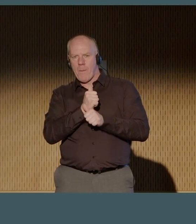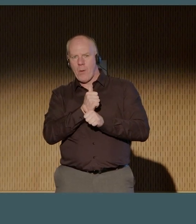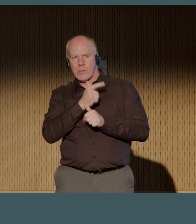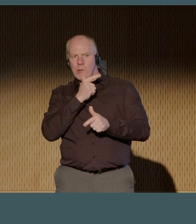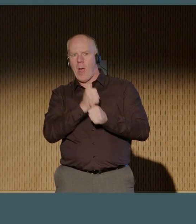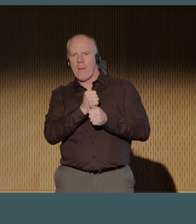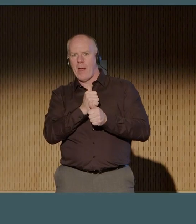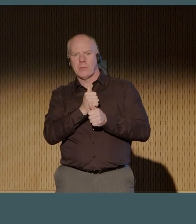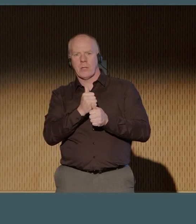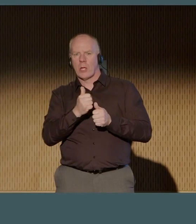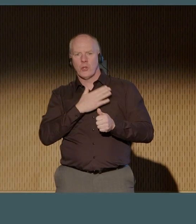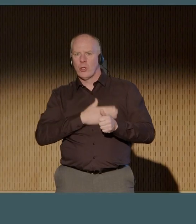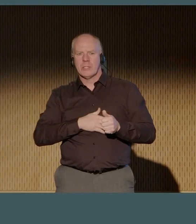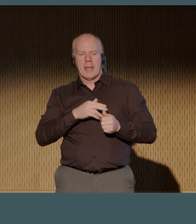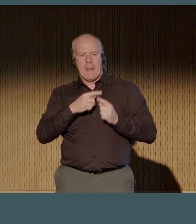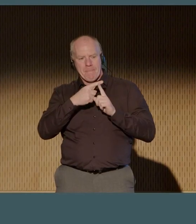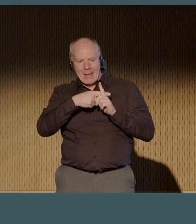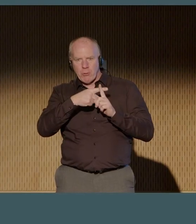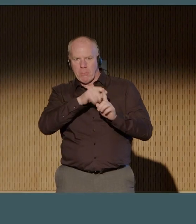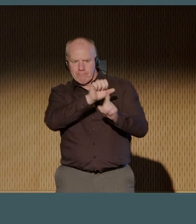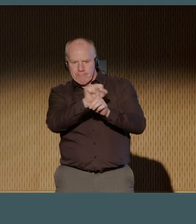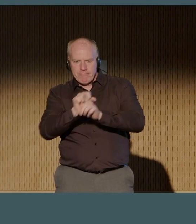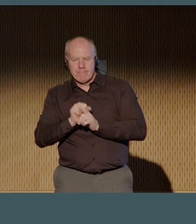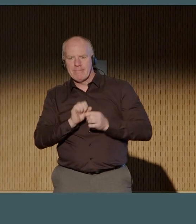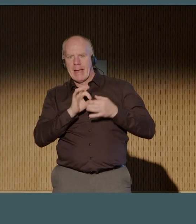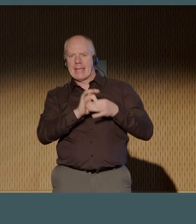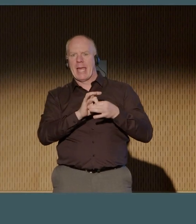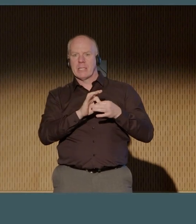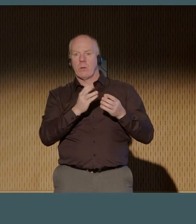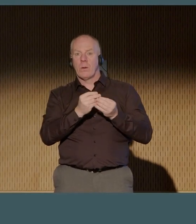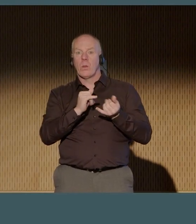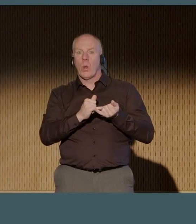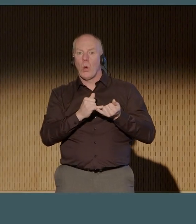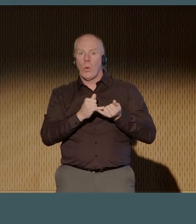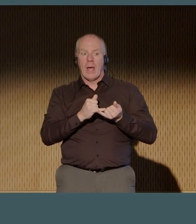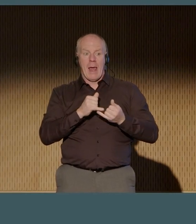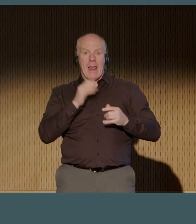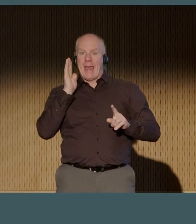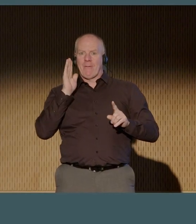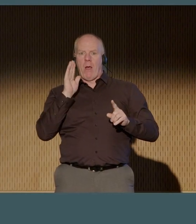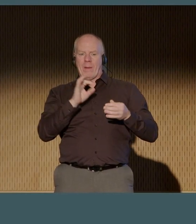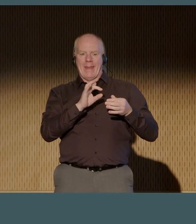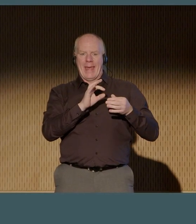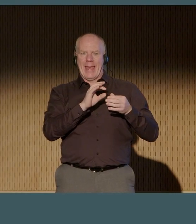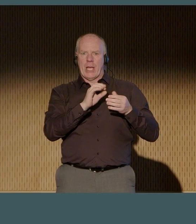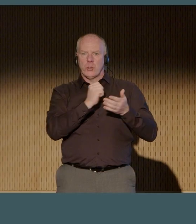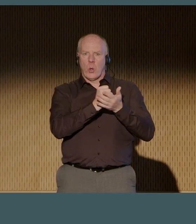measure students’ engagement with each other, because I'm thinking about the model that we use